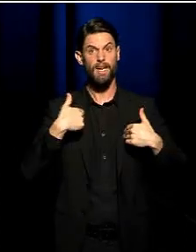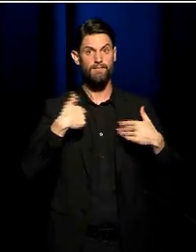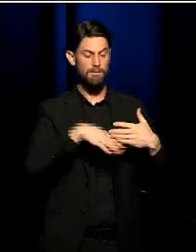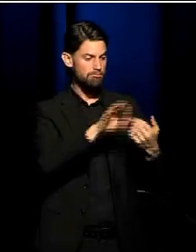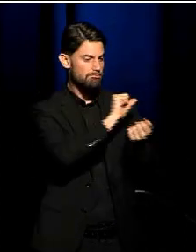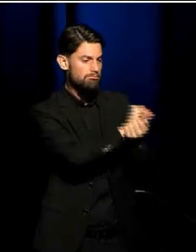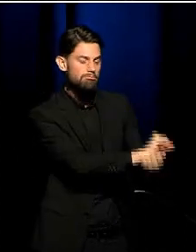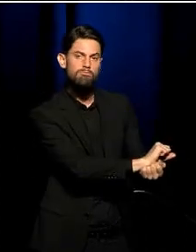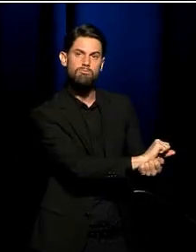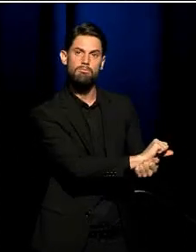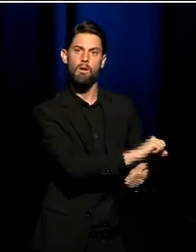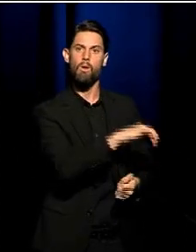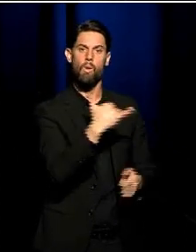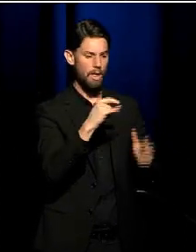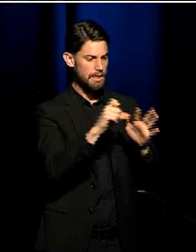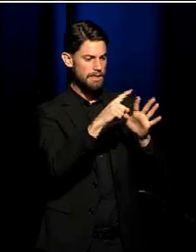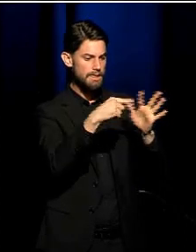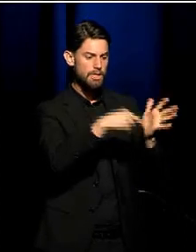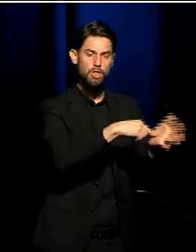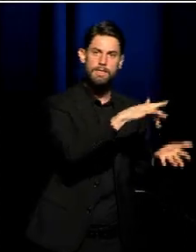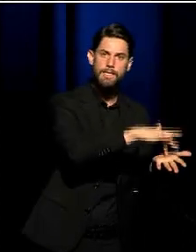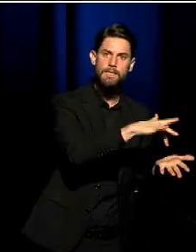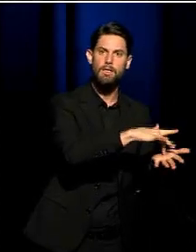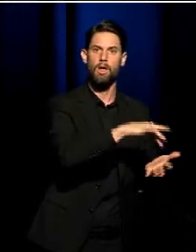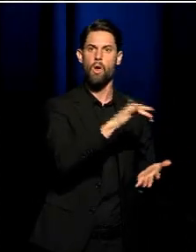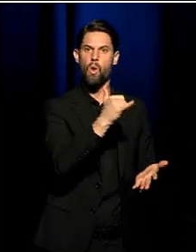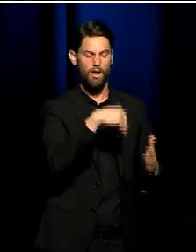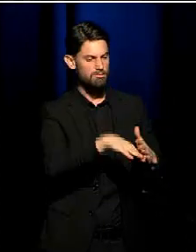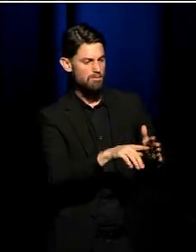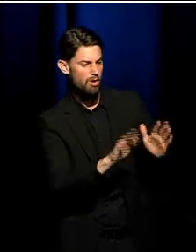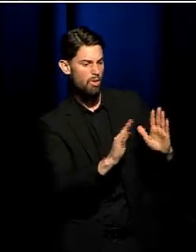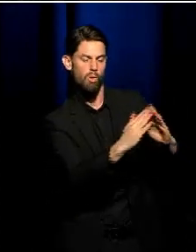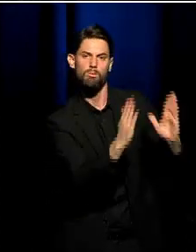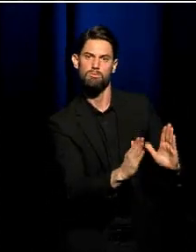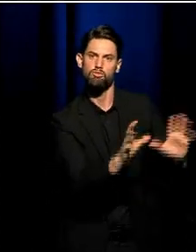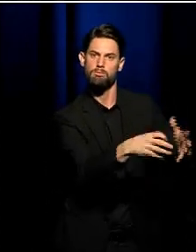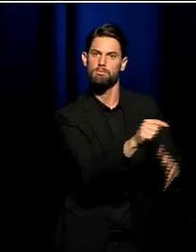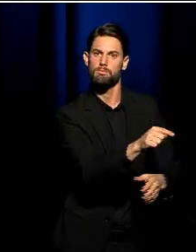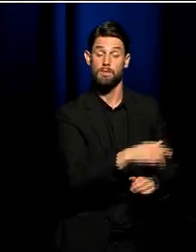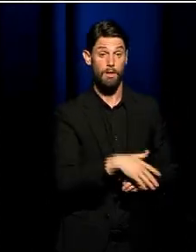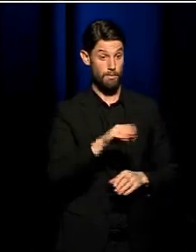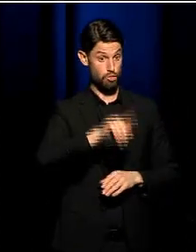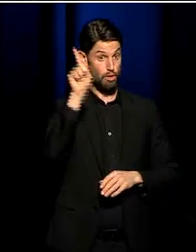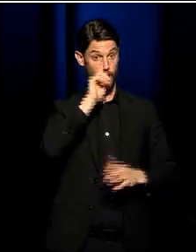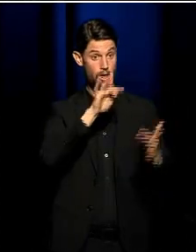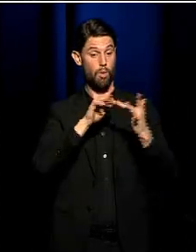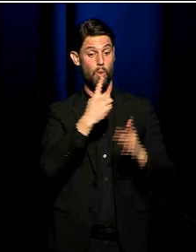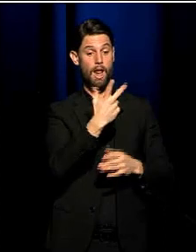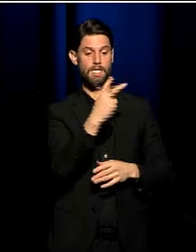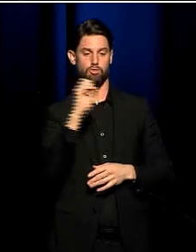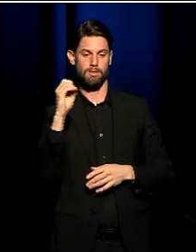facilities prisons and detention centers. From today, people can contact 1800 771 800,